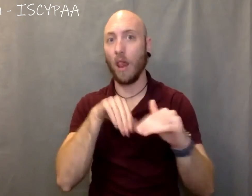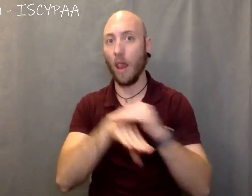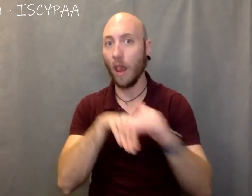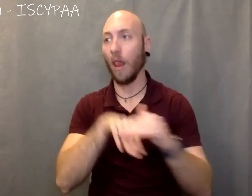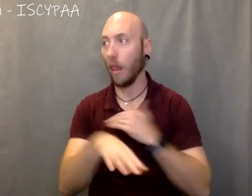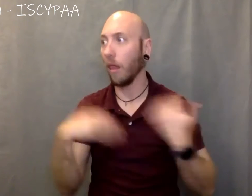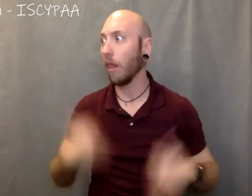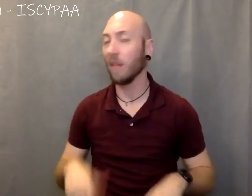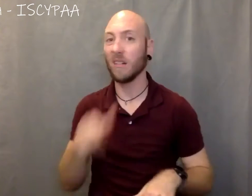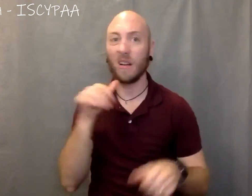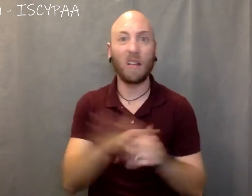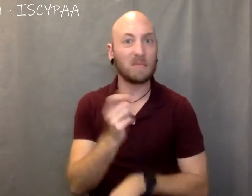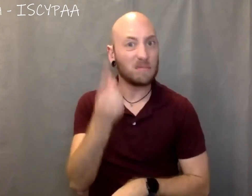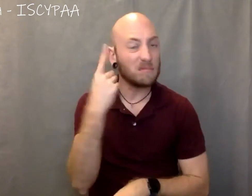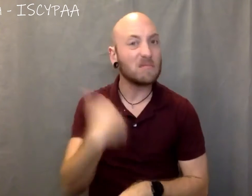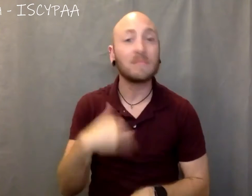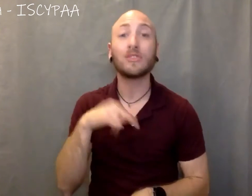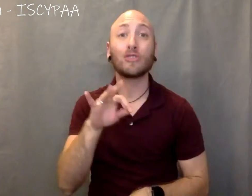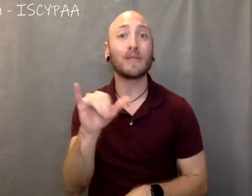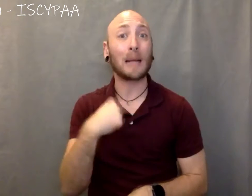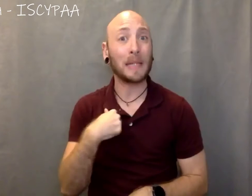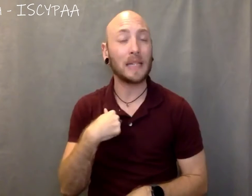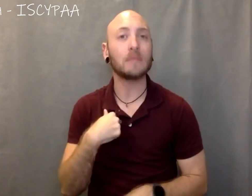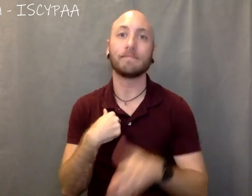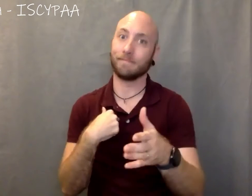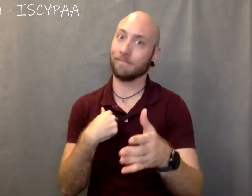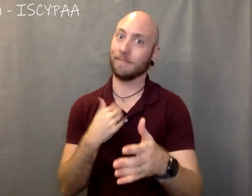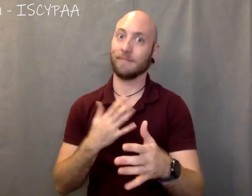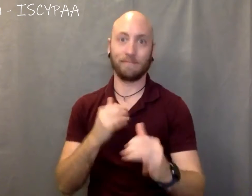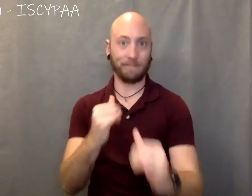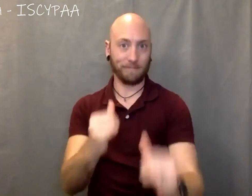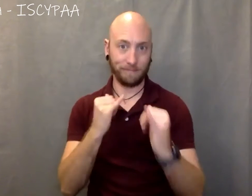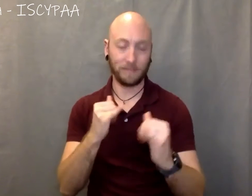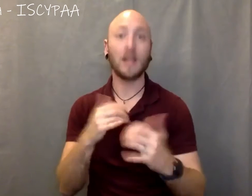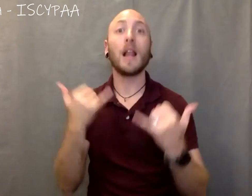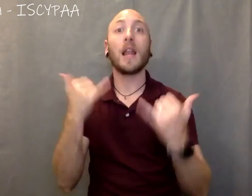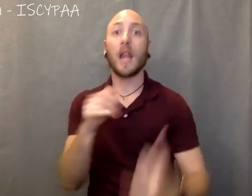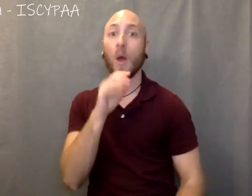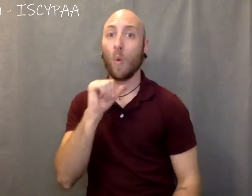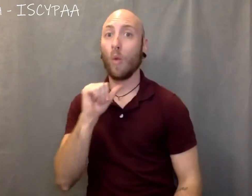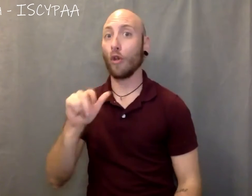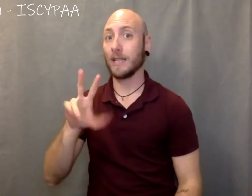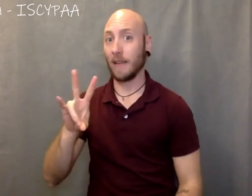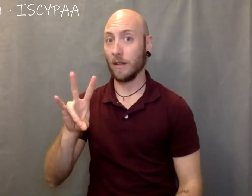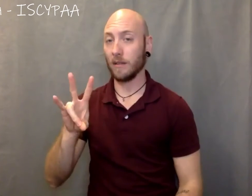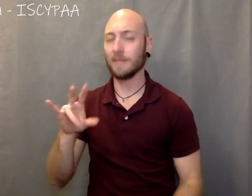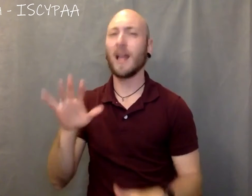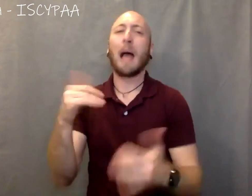it so if you're anything like me, my stories for you. I'm now 37 years old I'm still technically young because I got room to grow.